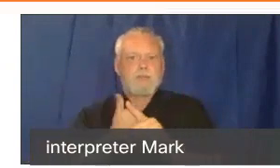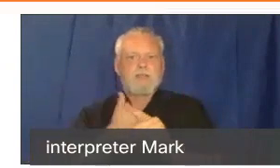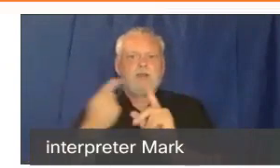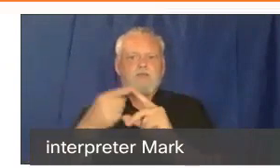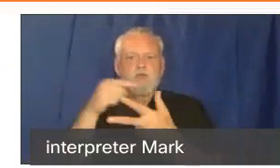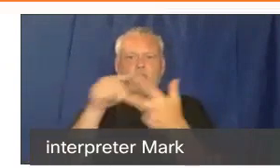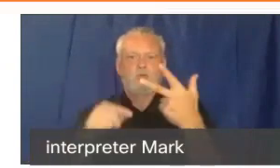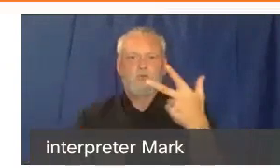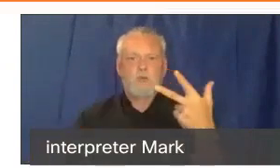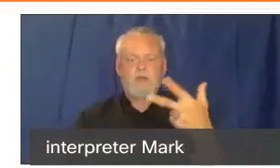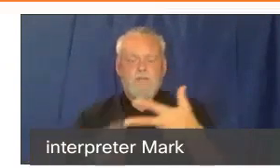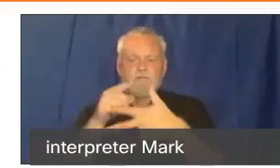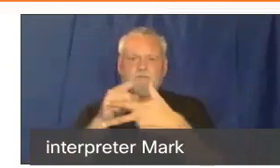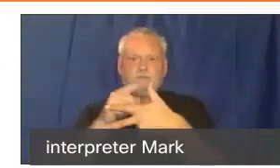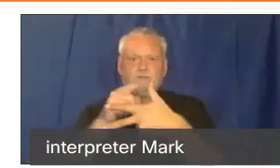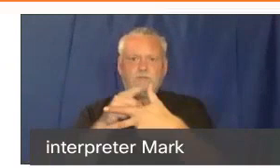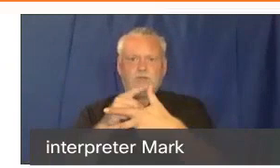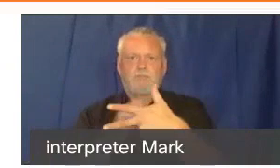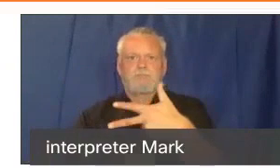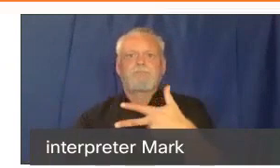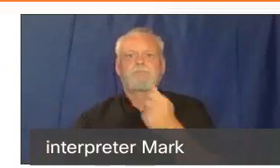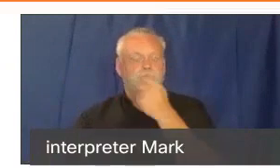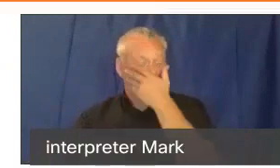Um, 1st, to end up.